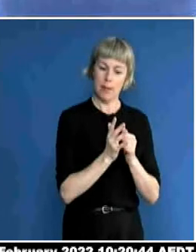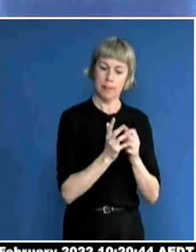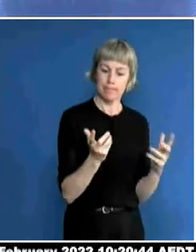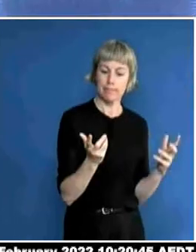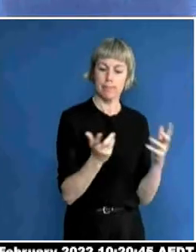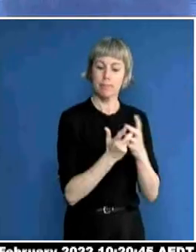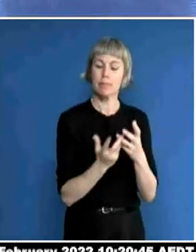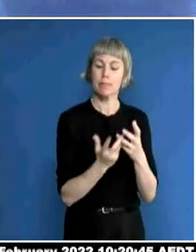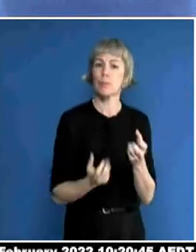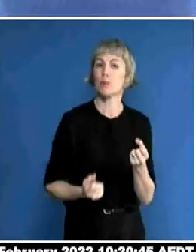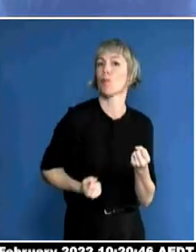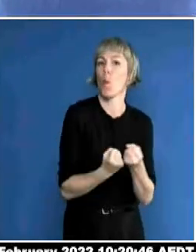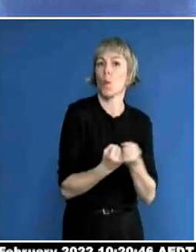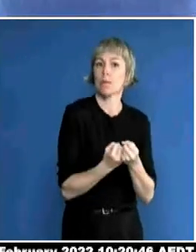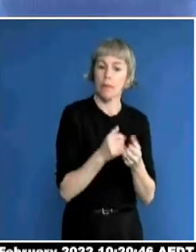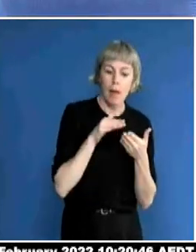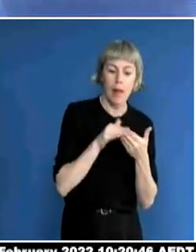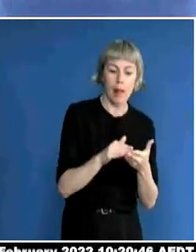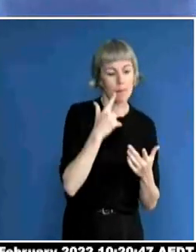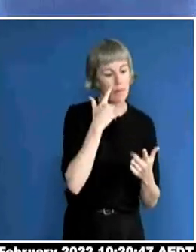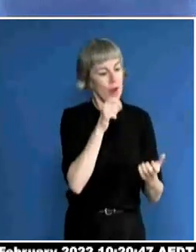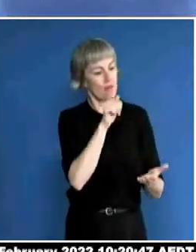They just want the person placed in a job."